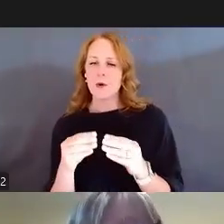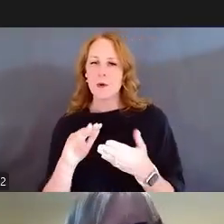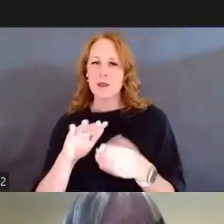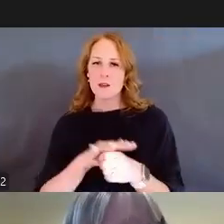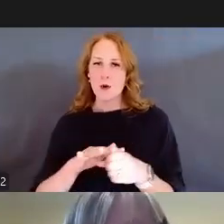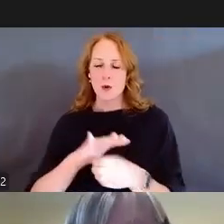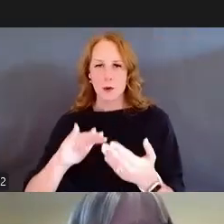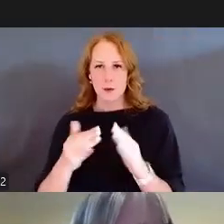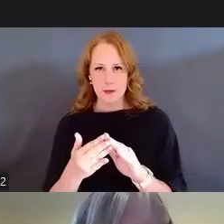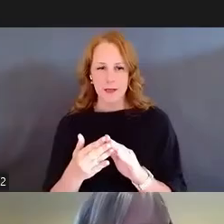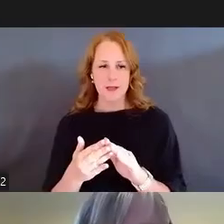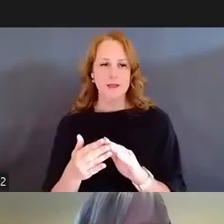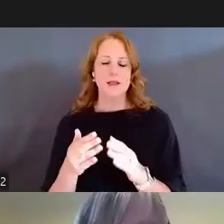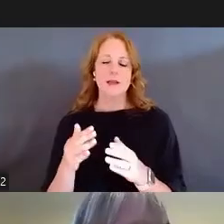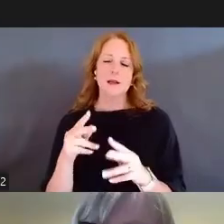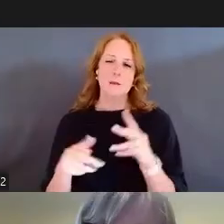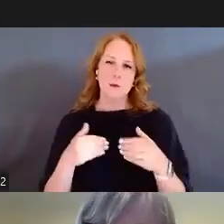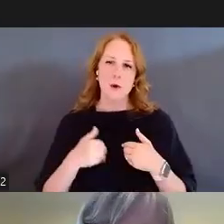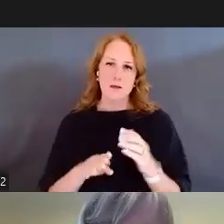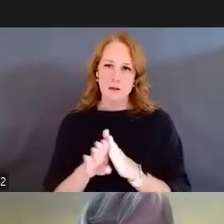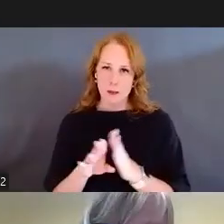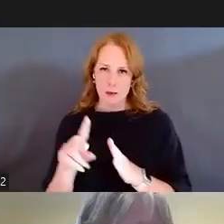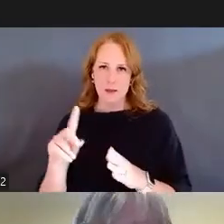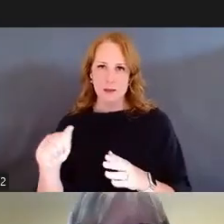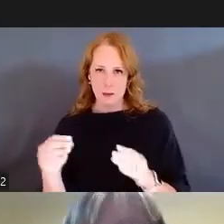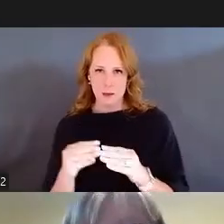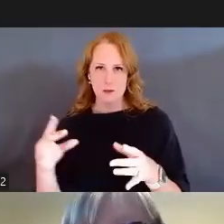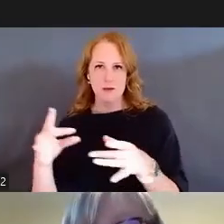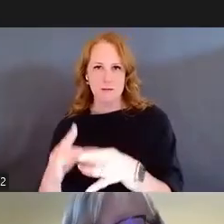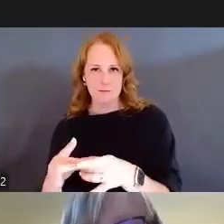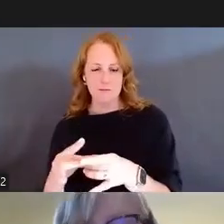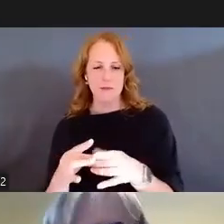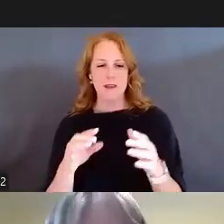people with developmental disabilities. And then obviously this is scalable. You do not